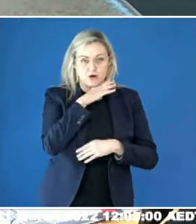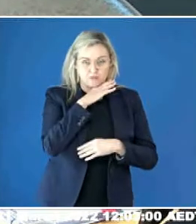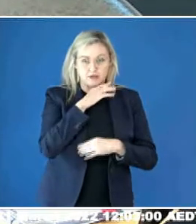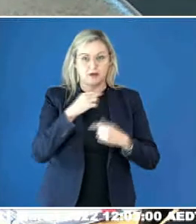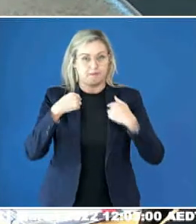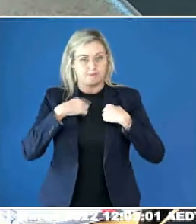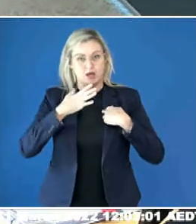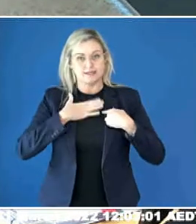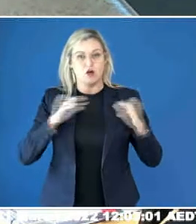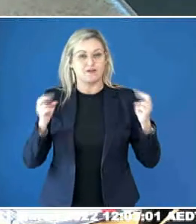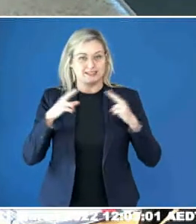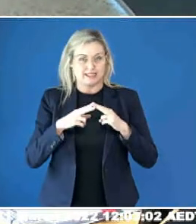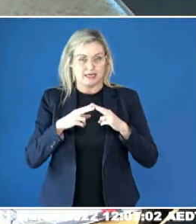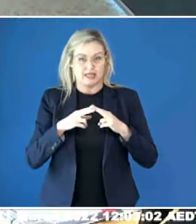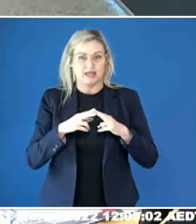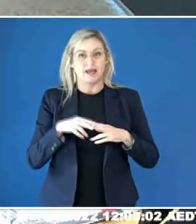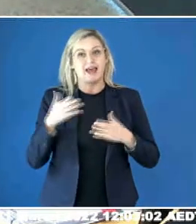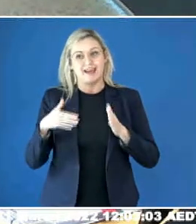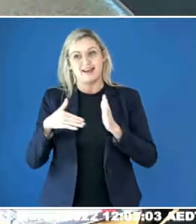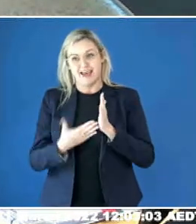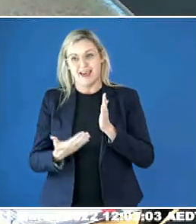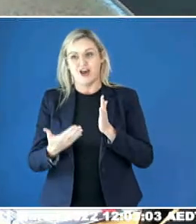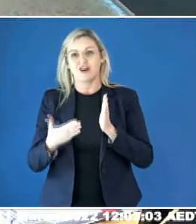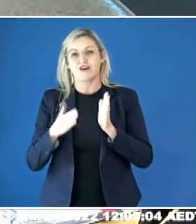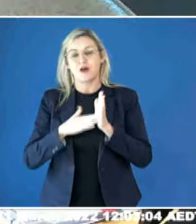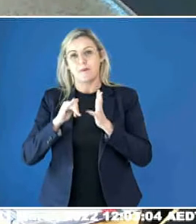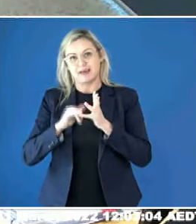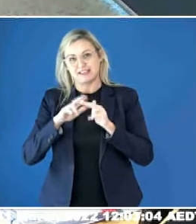Fraser, who is about to ask you some questions, is in the Brisbane hearing room as